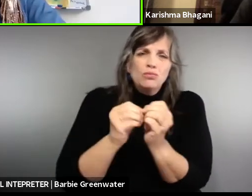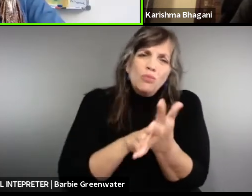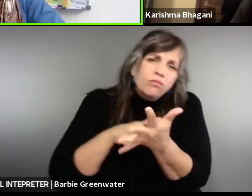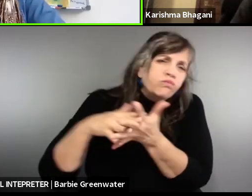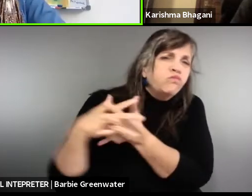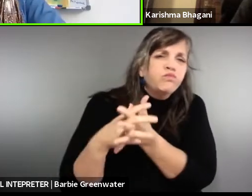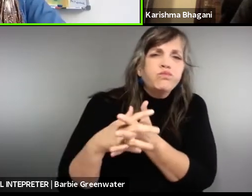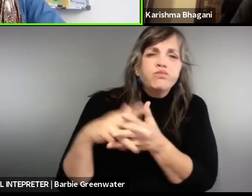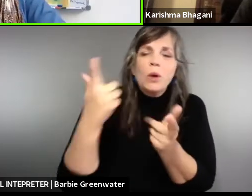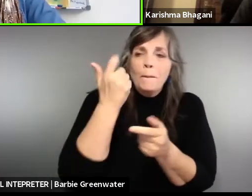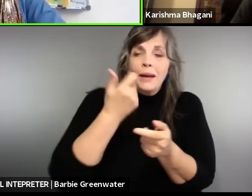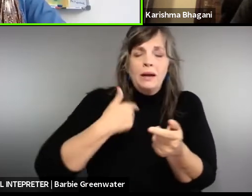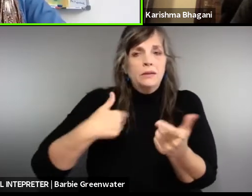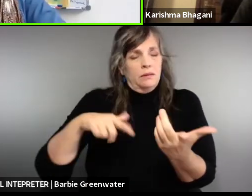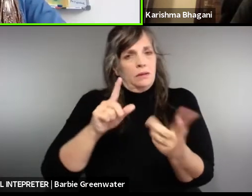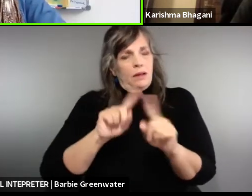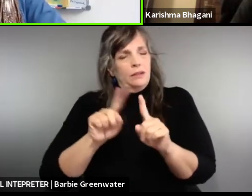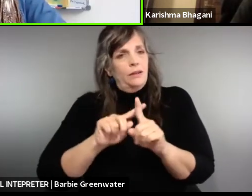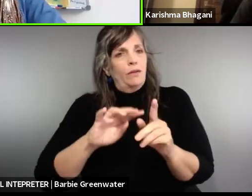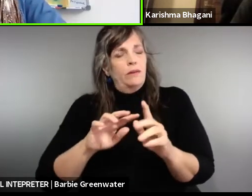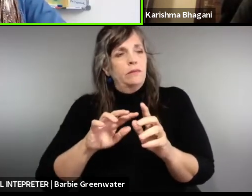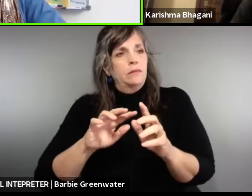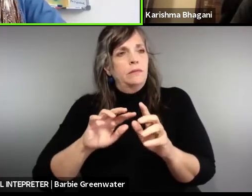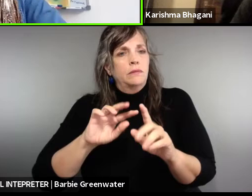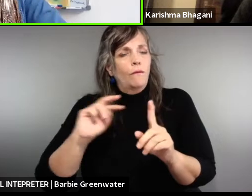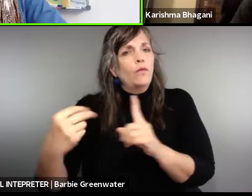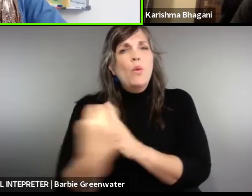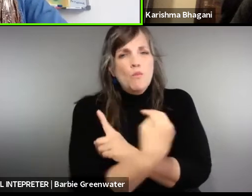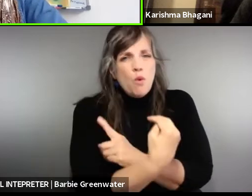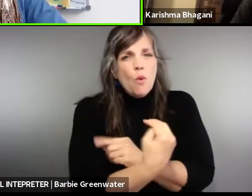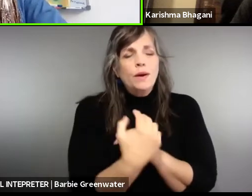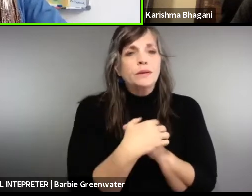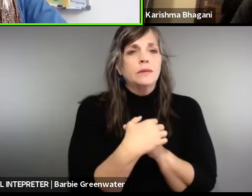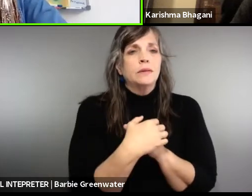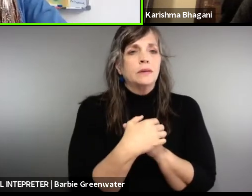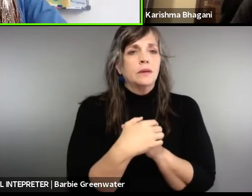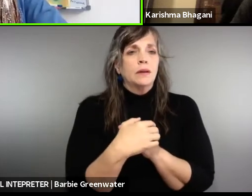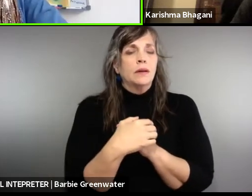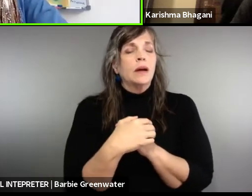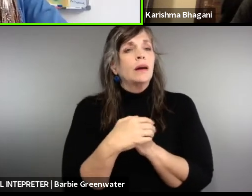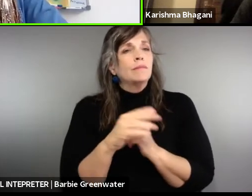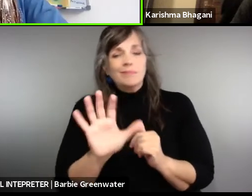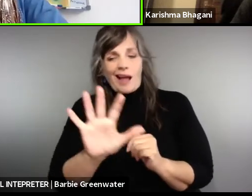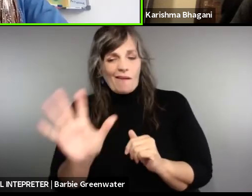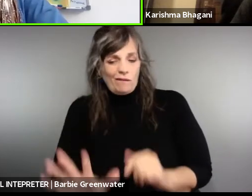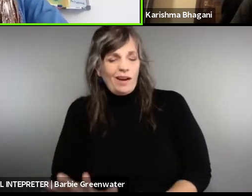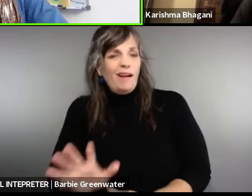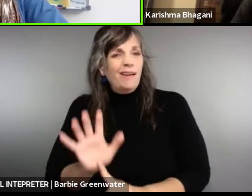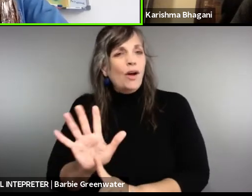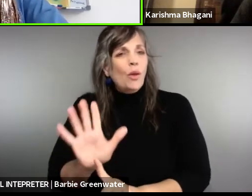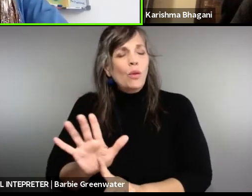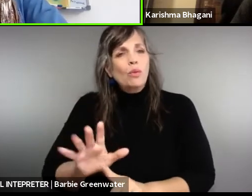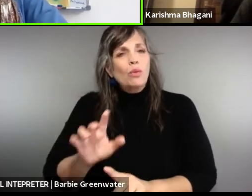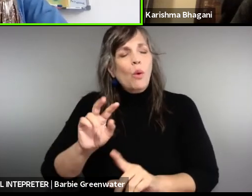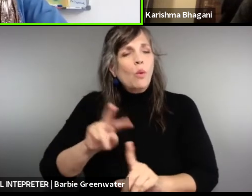especially what you found a lot of the African viewpoints you could see they were really considered.